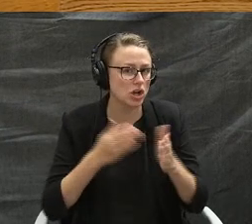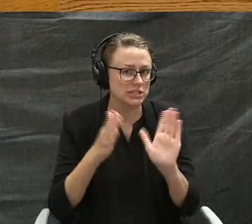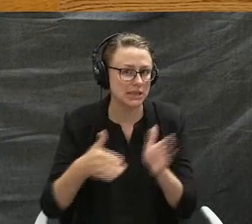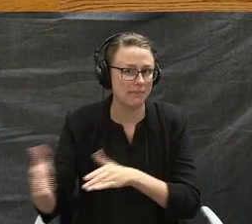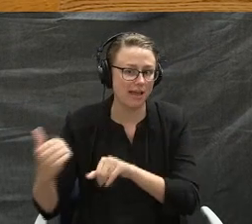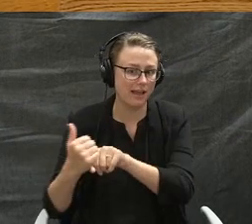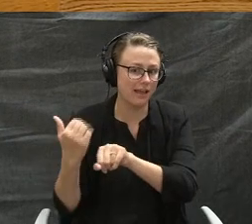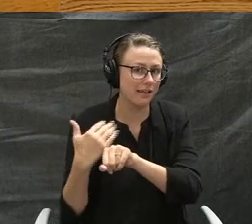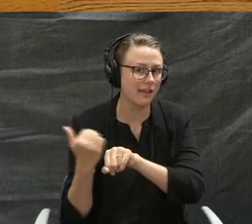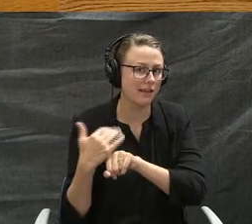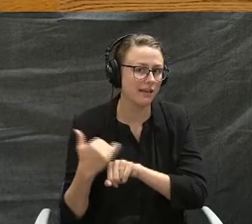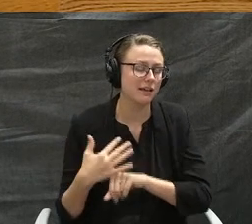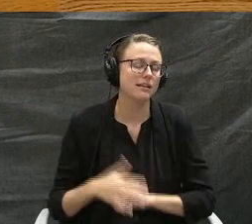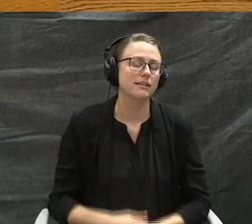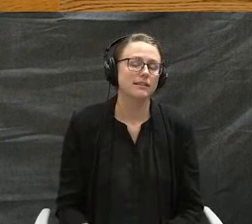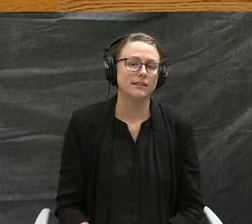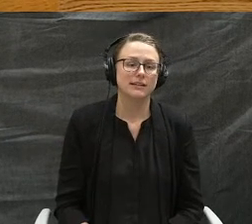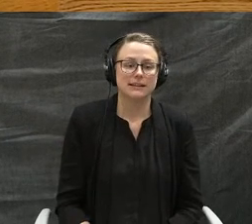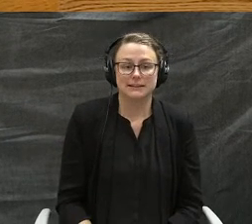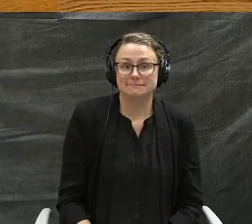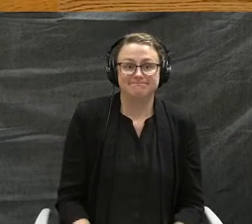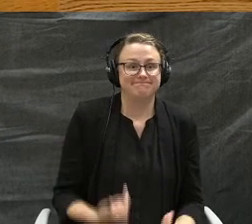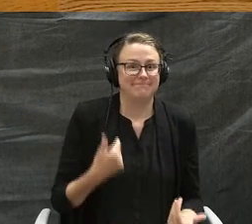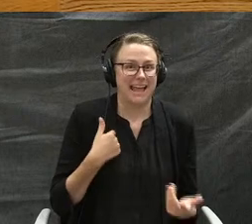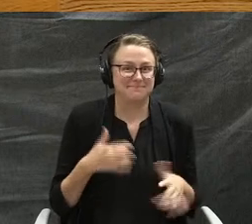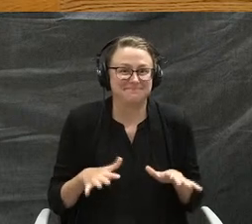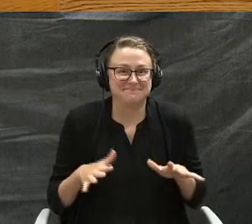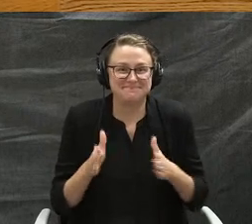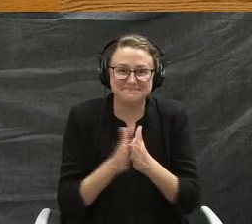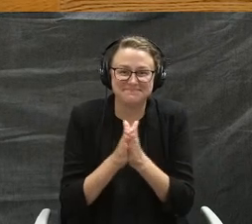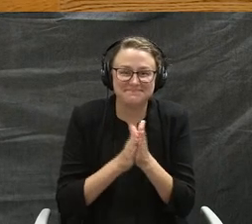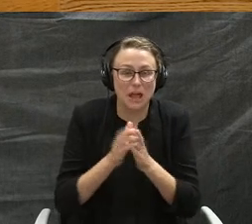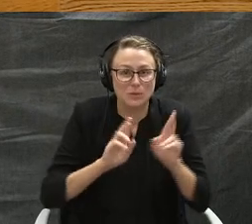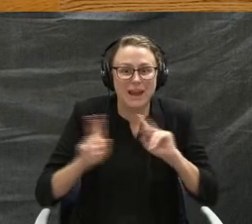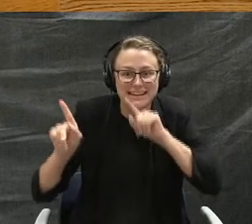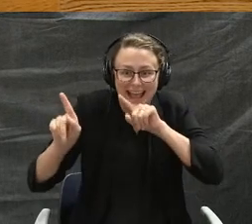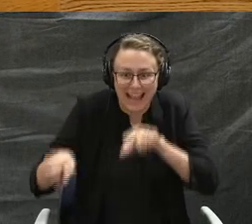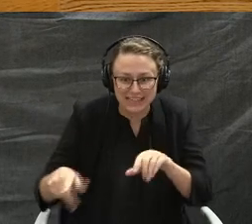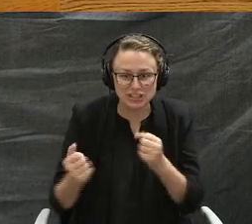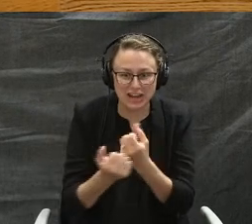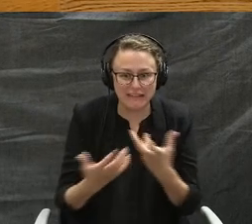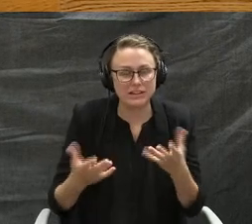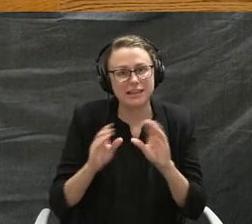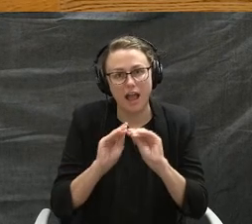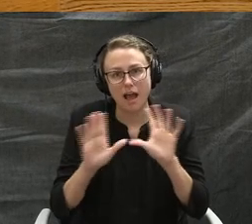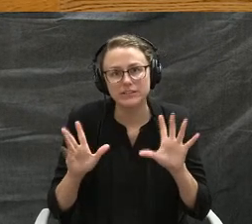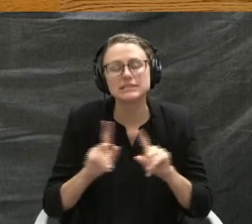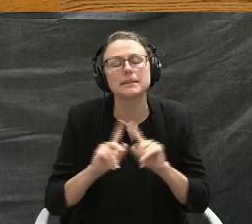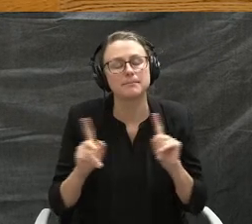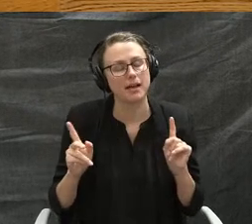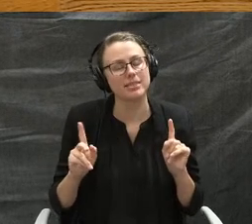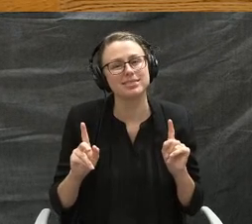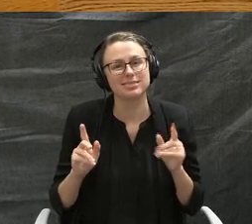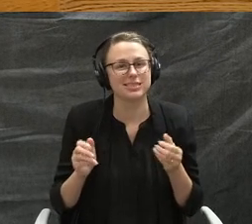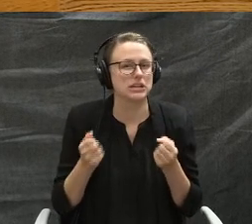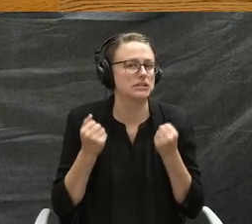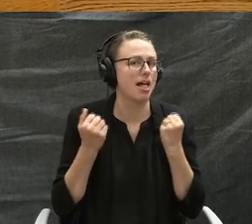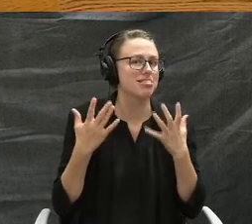You know, I'm just anxious to answer all of them, obviously, but there's a lot of other things that have to also get